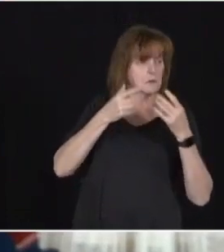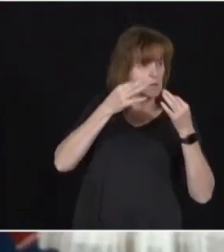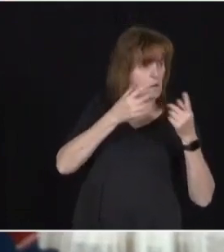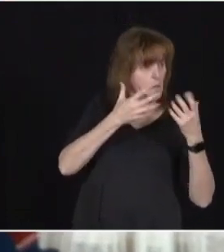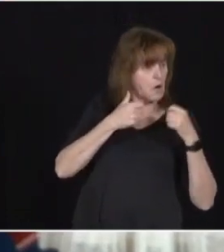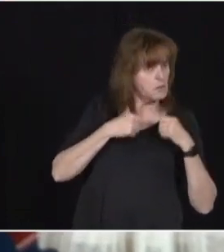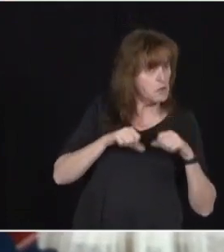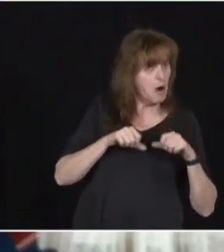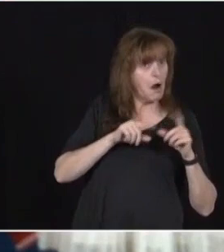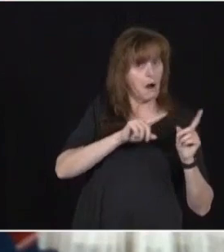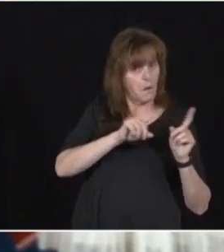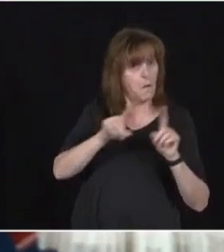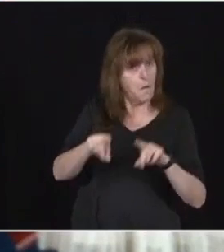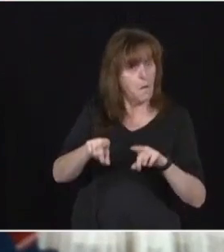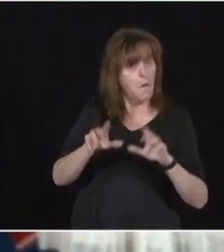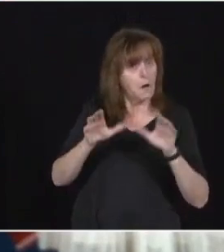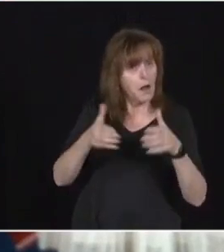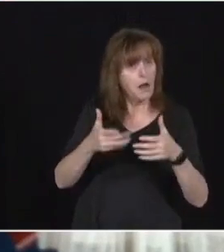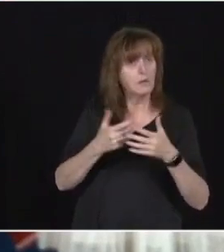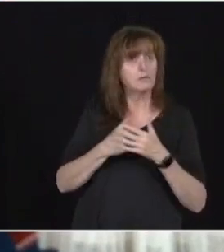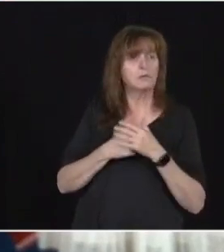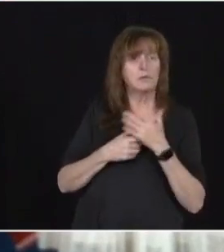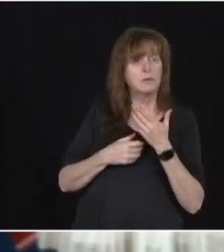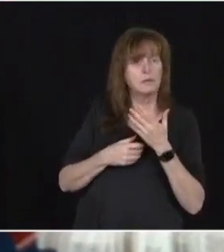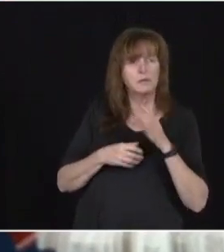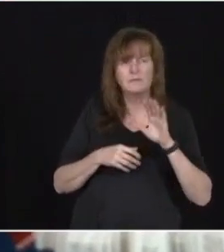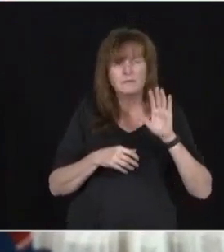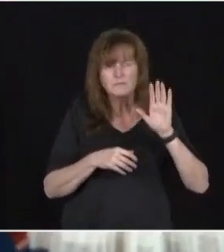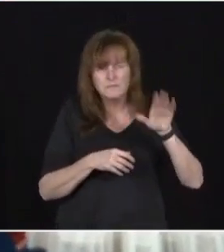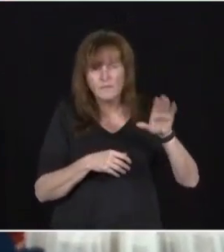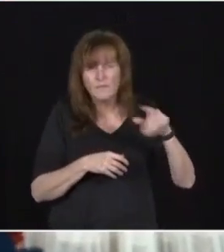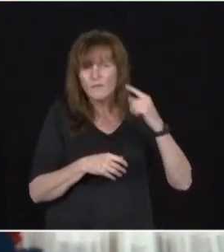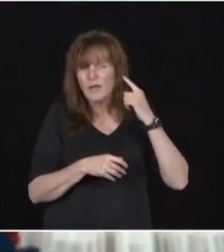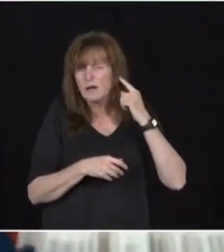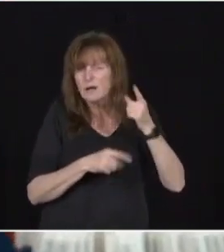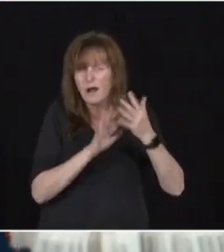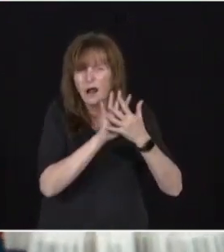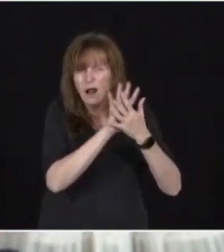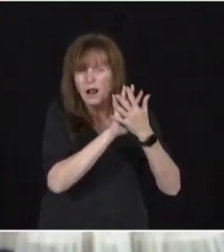That Ontario consider this? Did you know Mike would you remind repeating